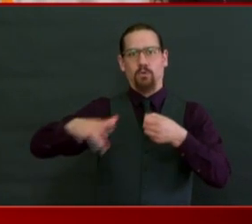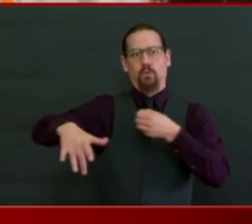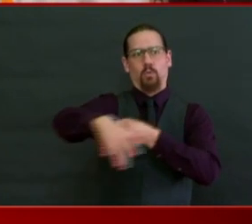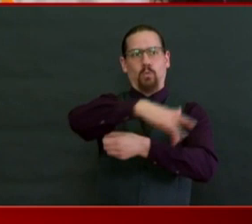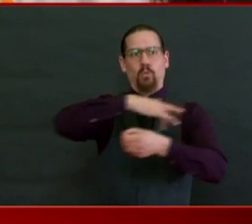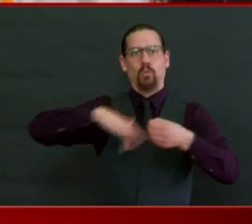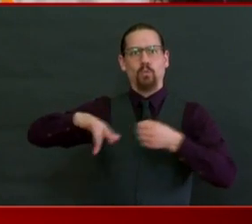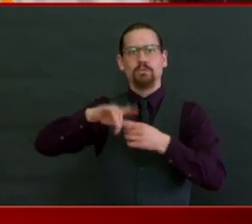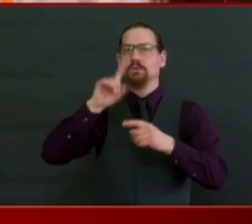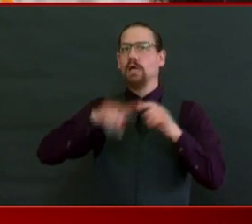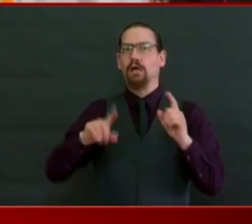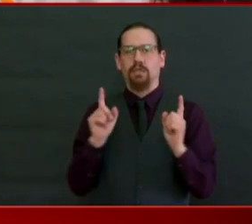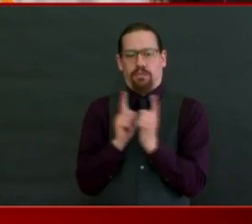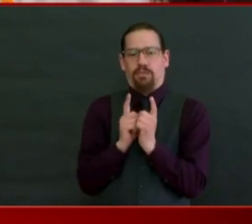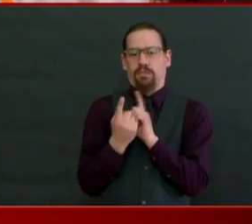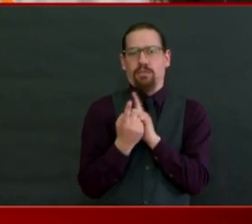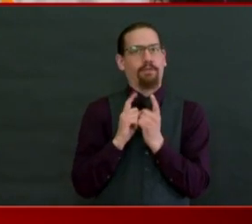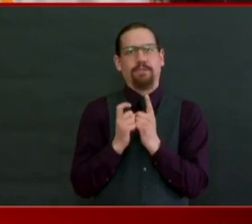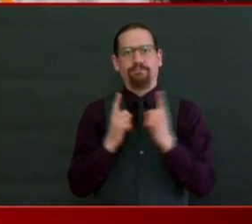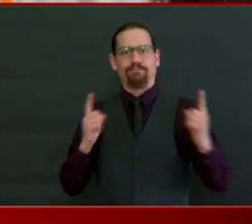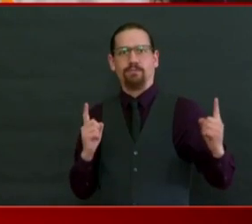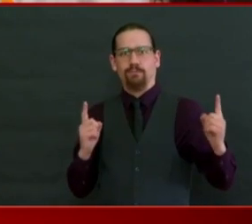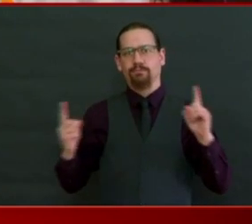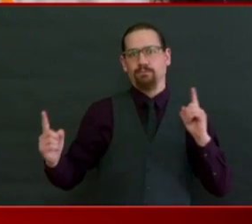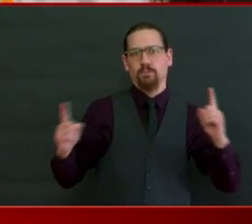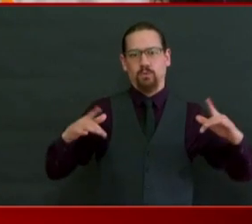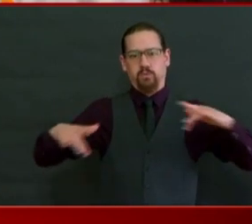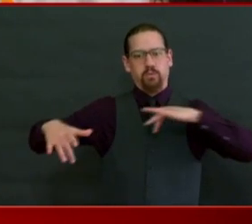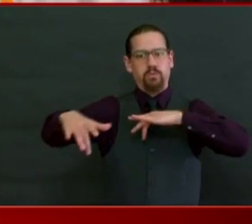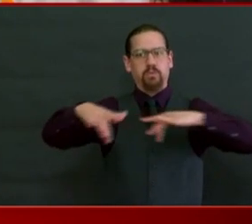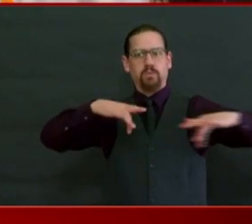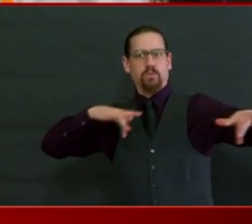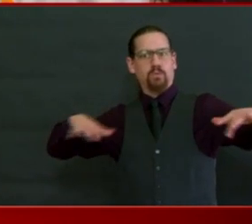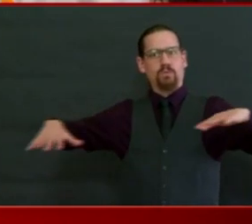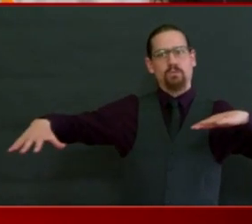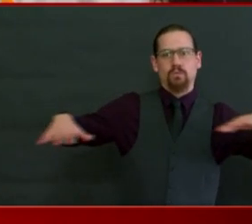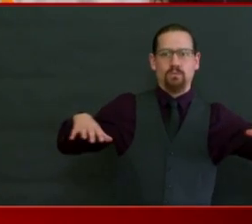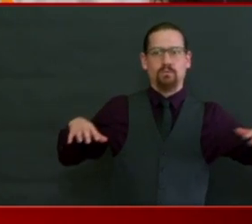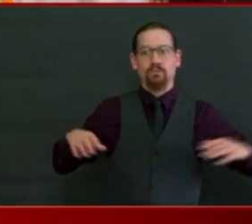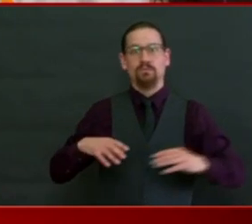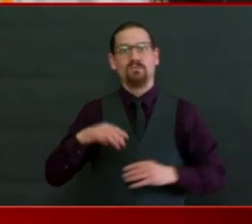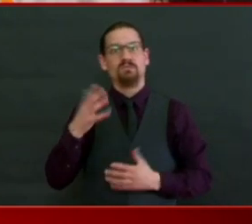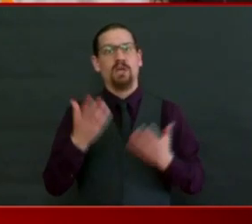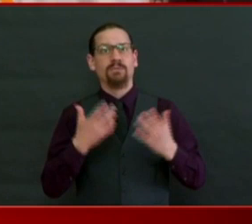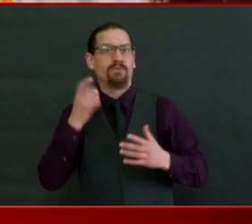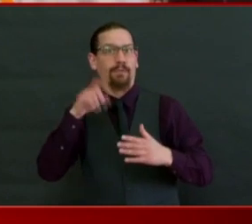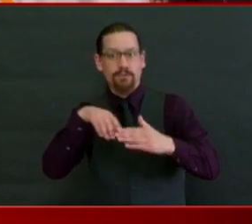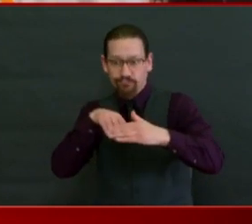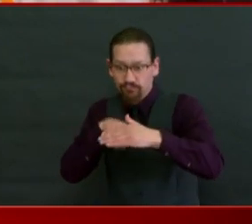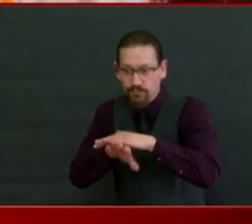HAVE MORE SPACE. SIMILARLY, MAYBE THINK ABOUT -- WE WILL ALMOST CERTAINLY HAVE TO